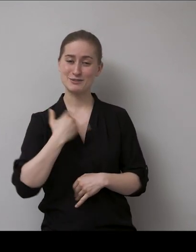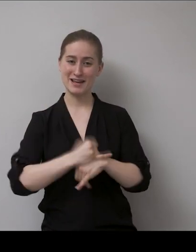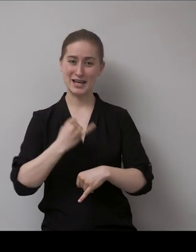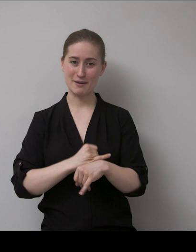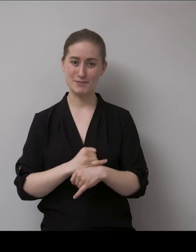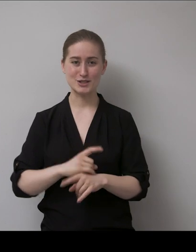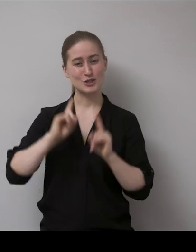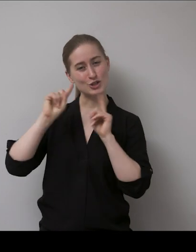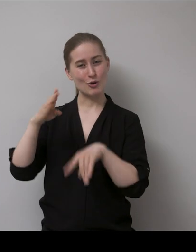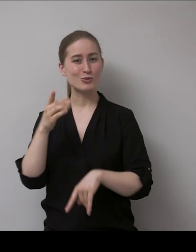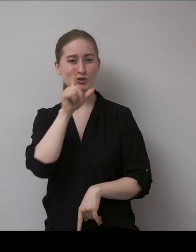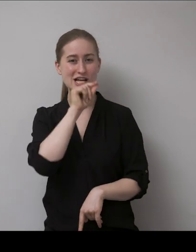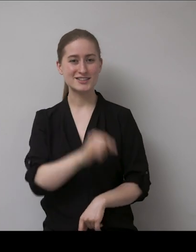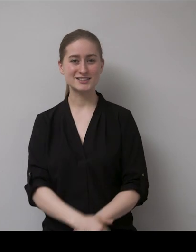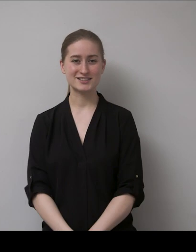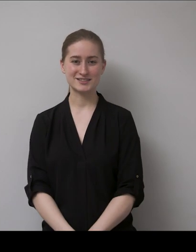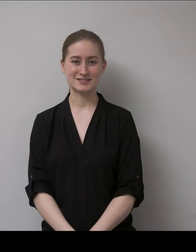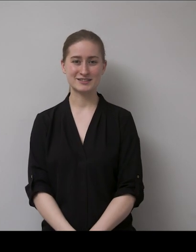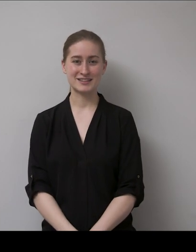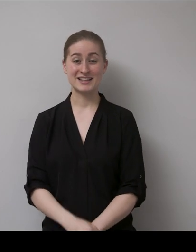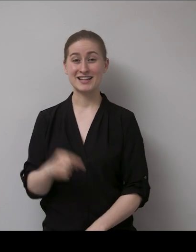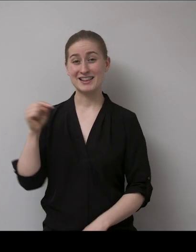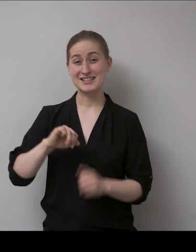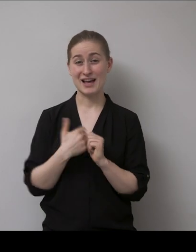Go, Blue Jays! This is how I studied.